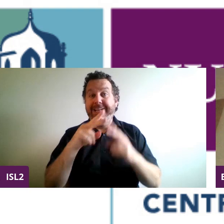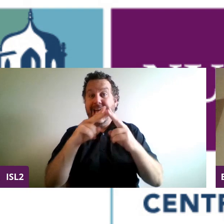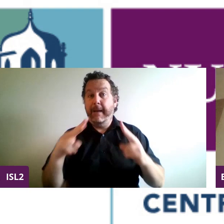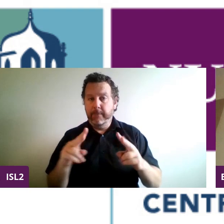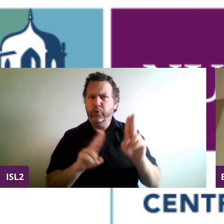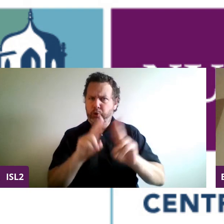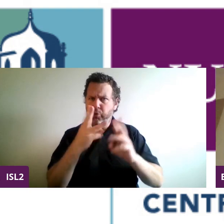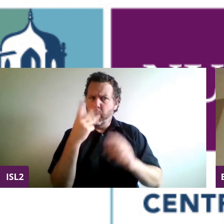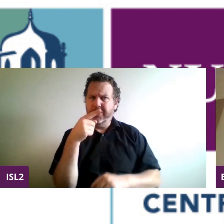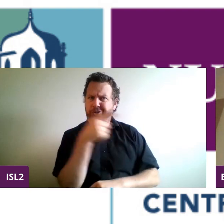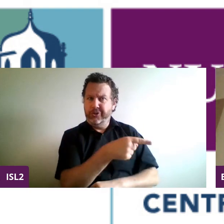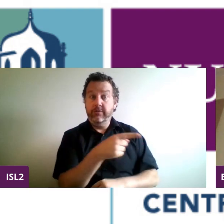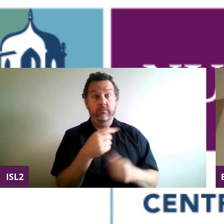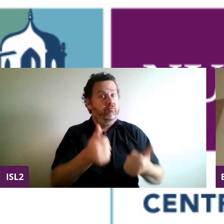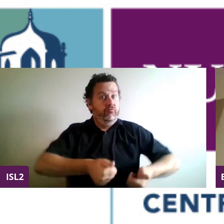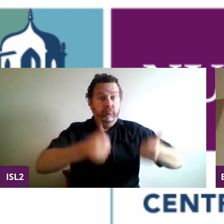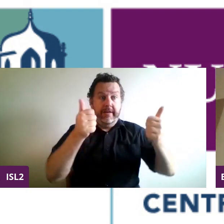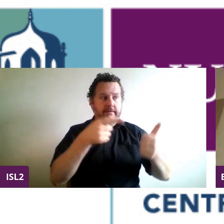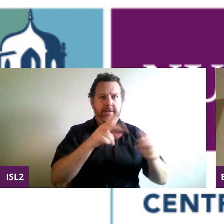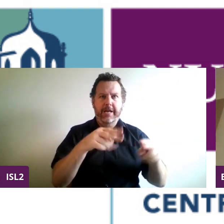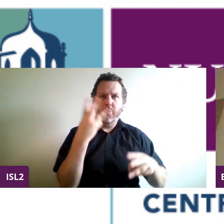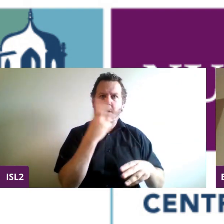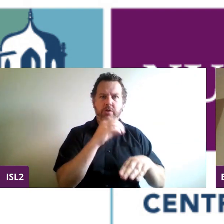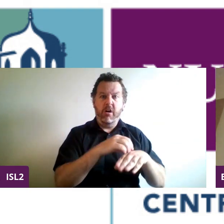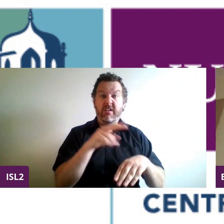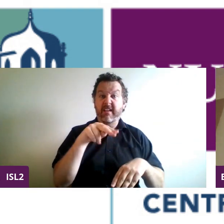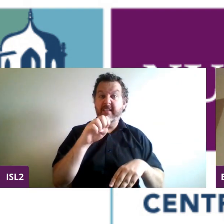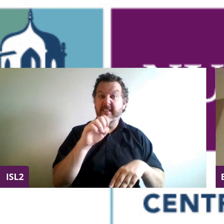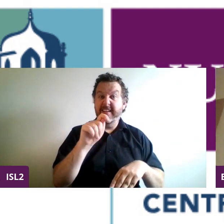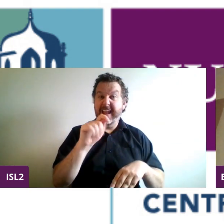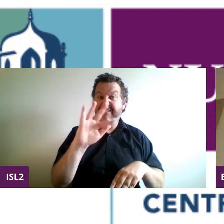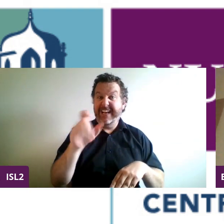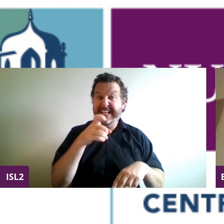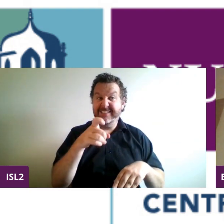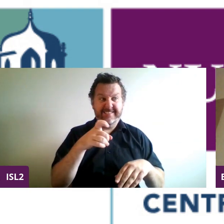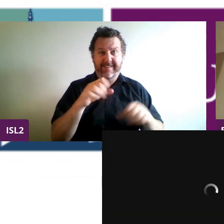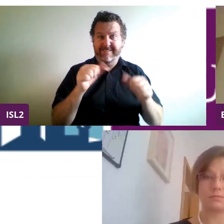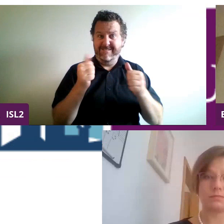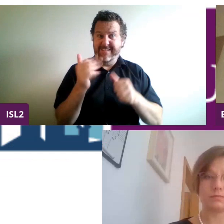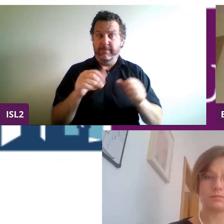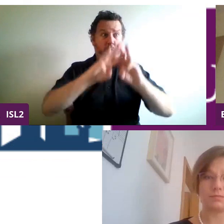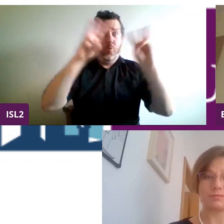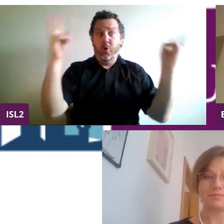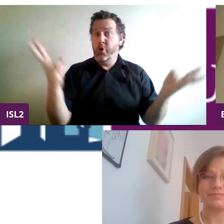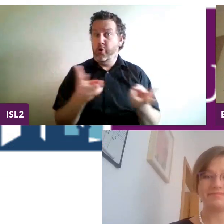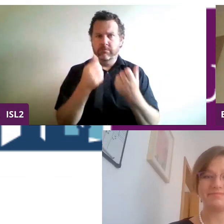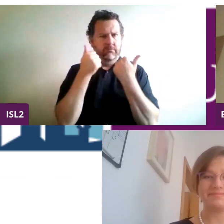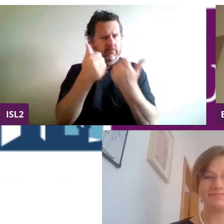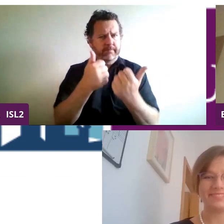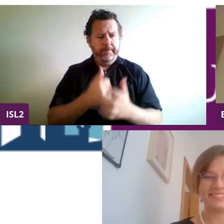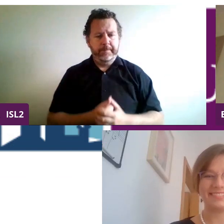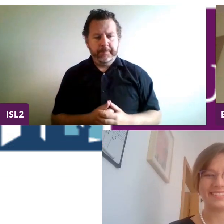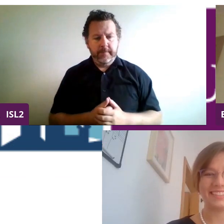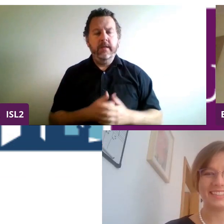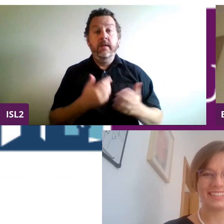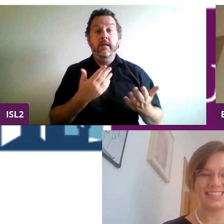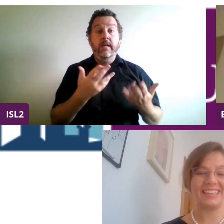Netflix and available to people all over the world. Abigail, I want to throw to you as well for any ideas you have.